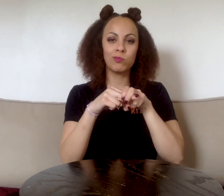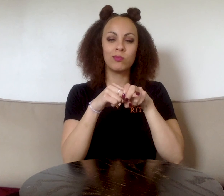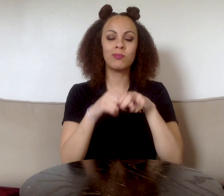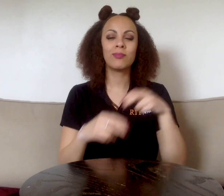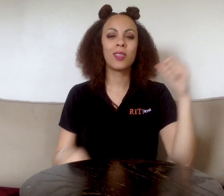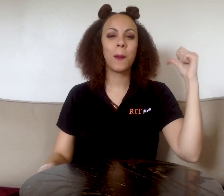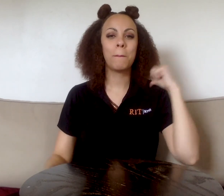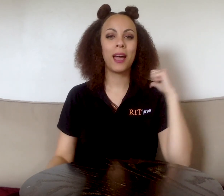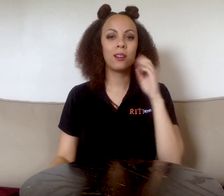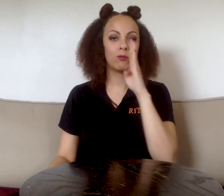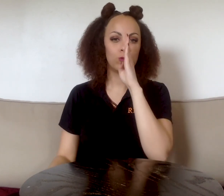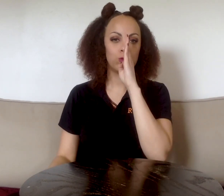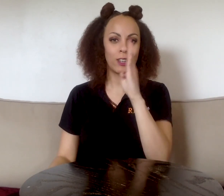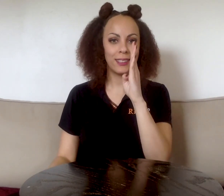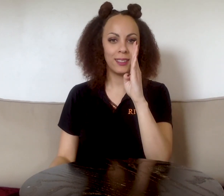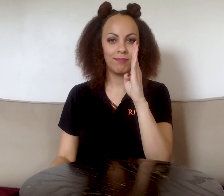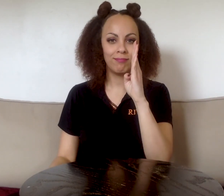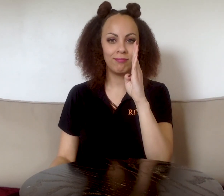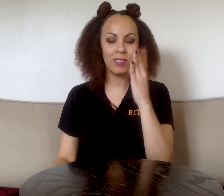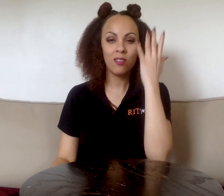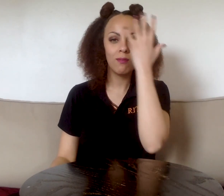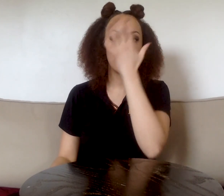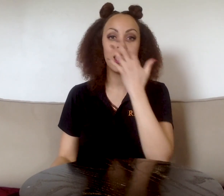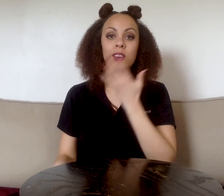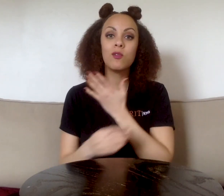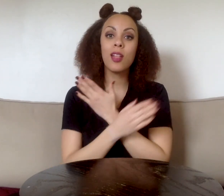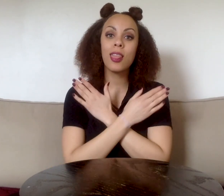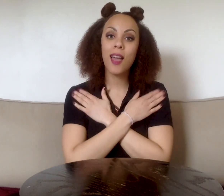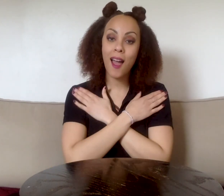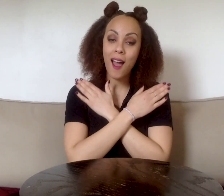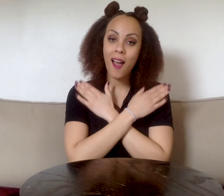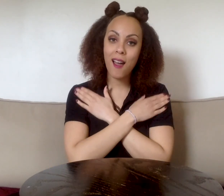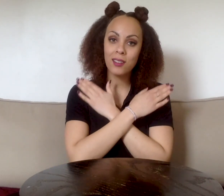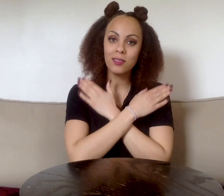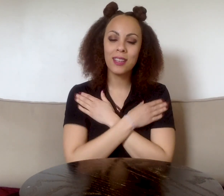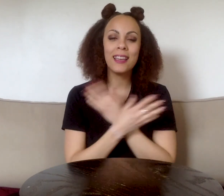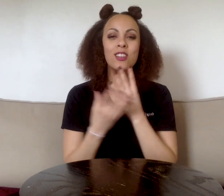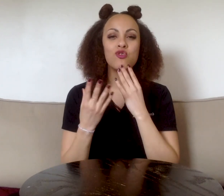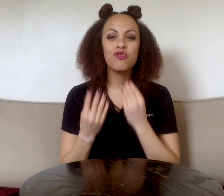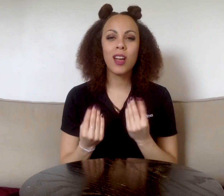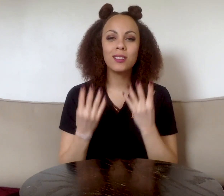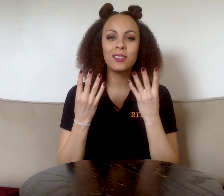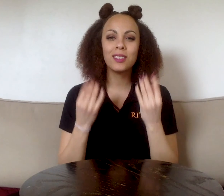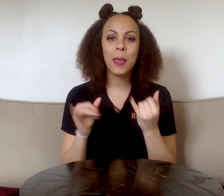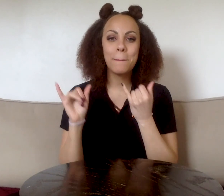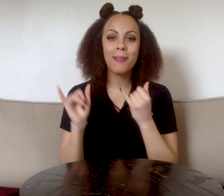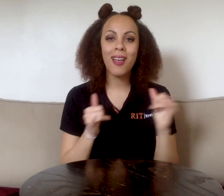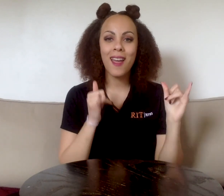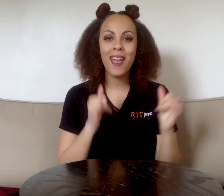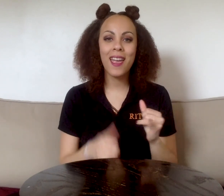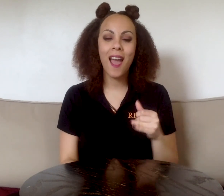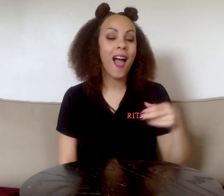I want you to sit upright, back straight, relax your face as you gently play the high